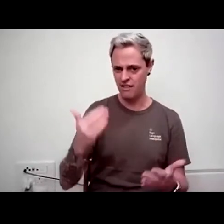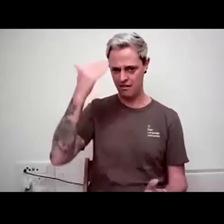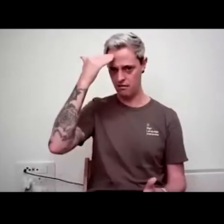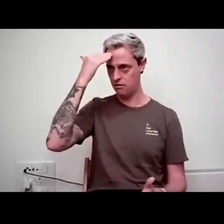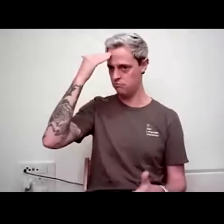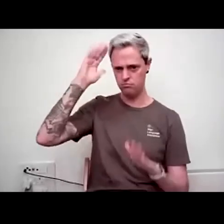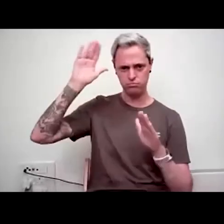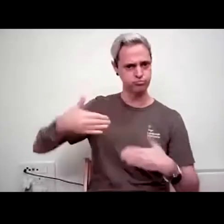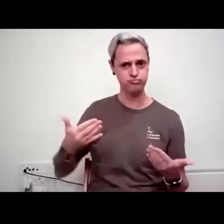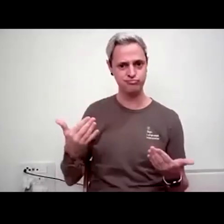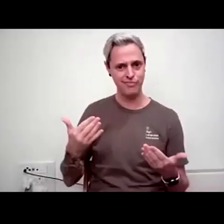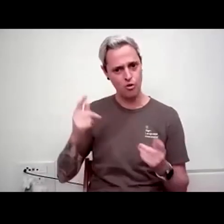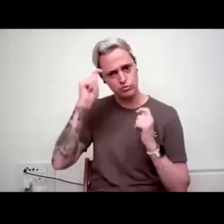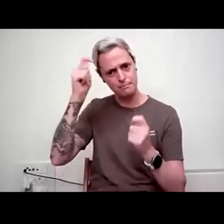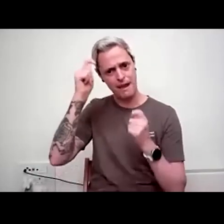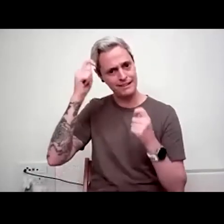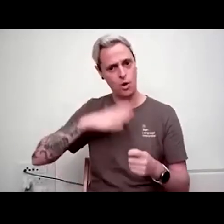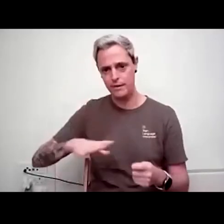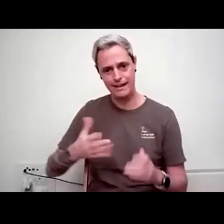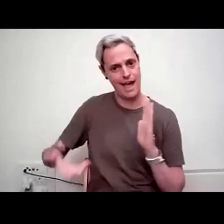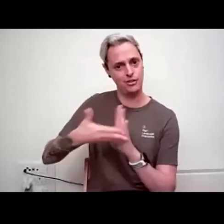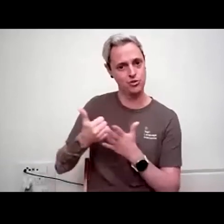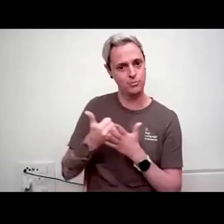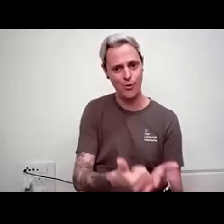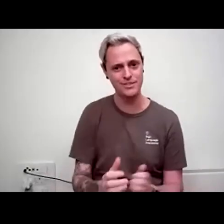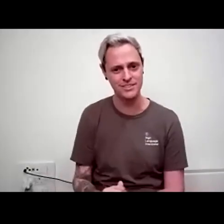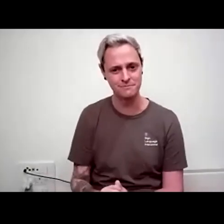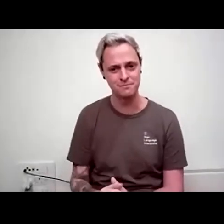whereas are more respectable members don't need this.”